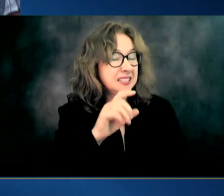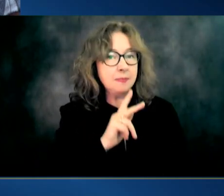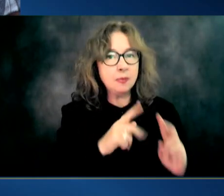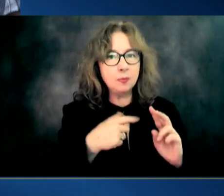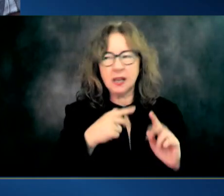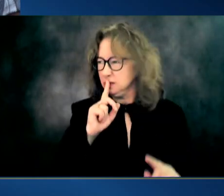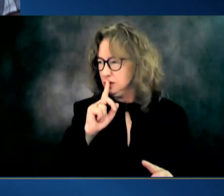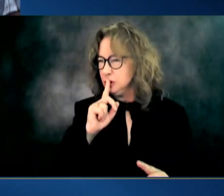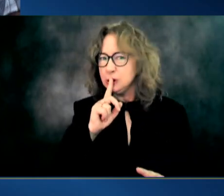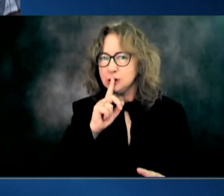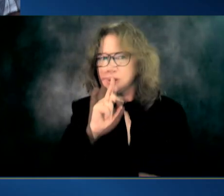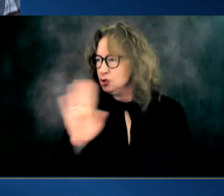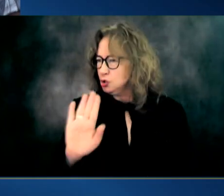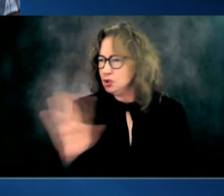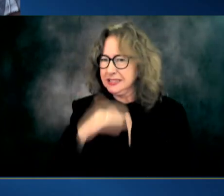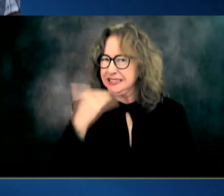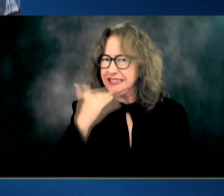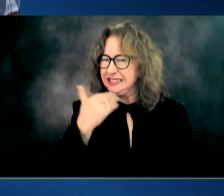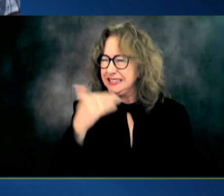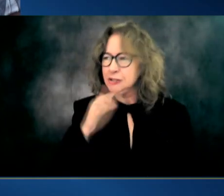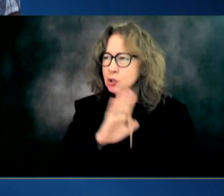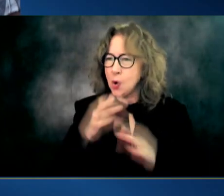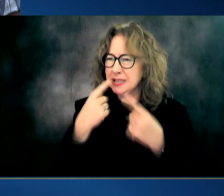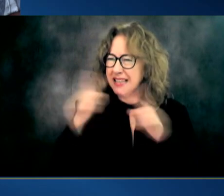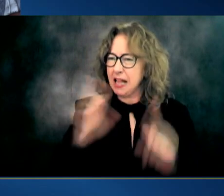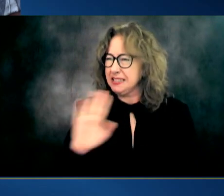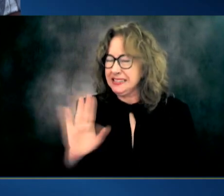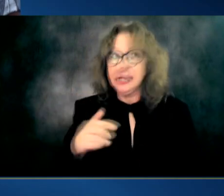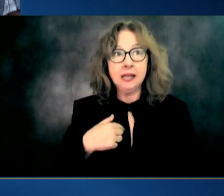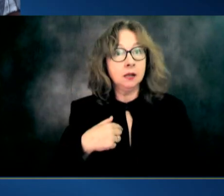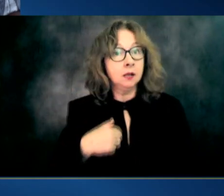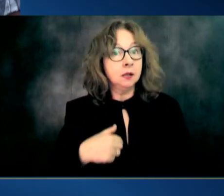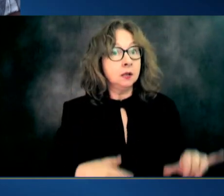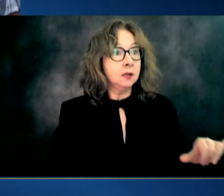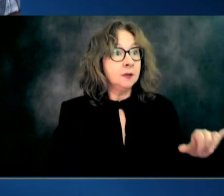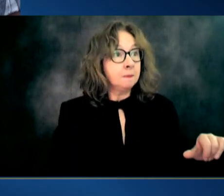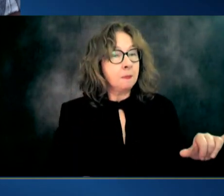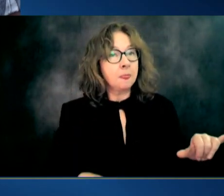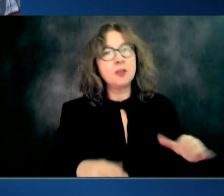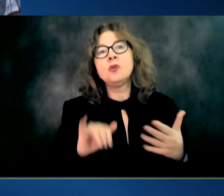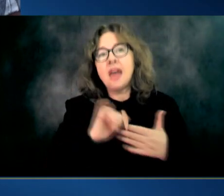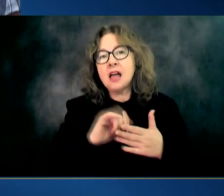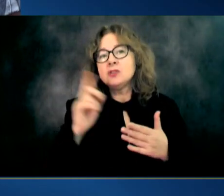"Why are you -- don't say that loudly." And so, that's kind of where my advocacy began,